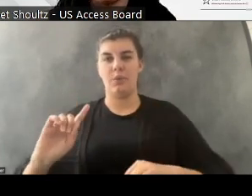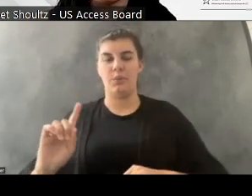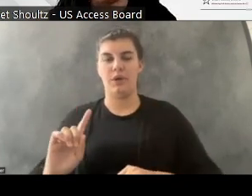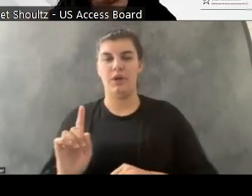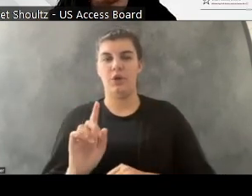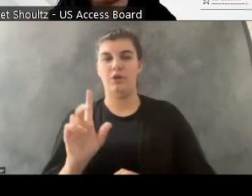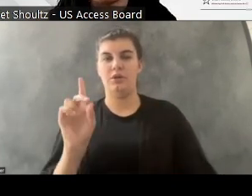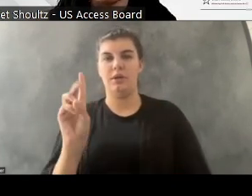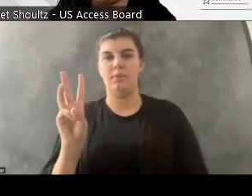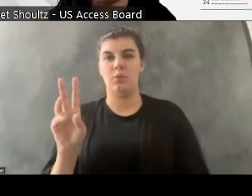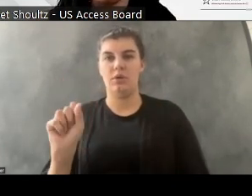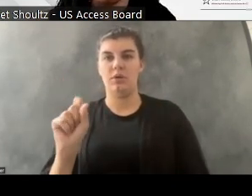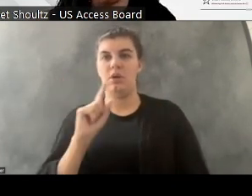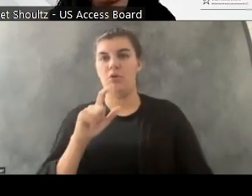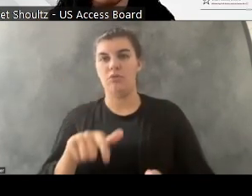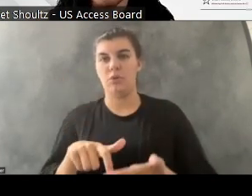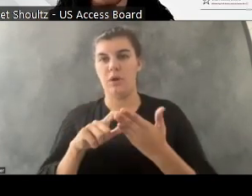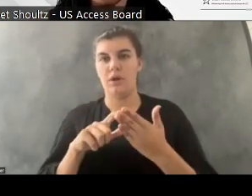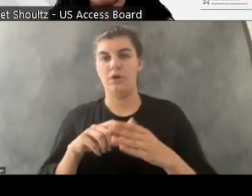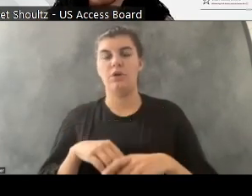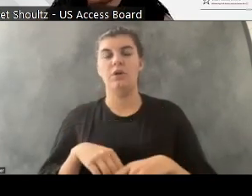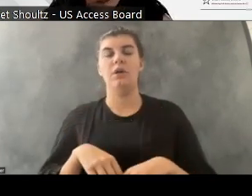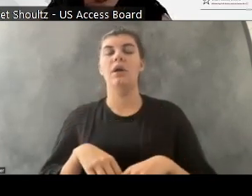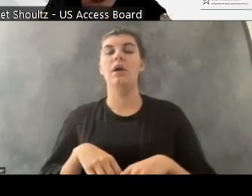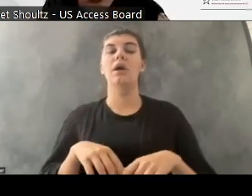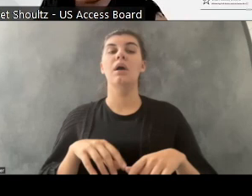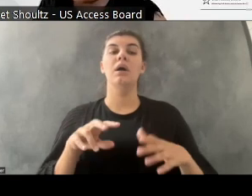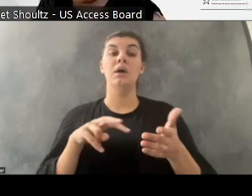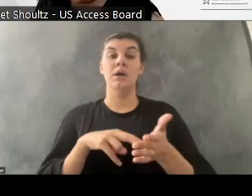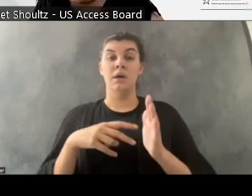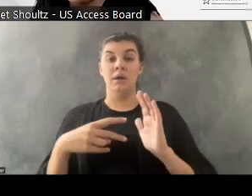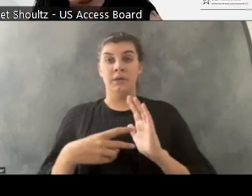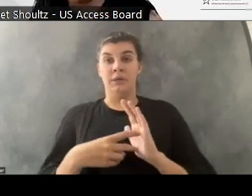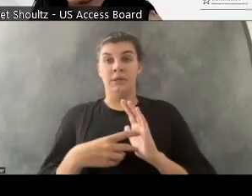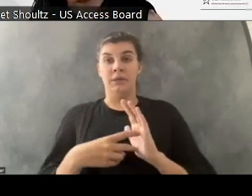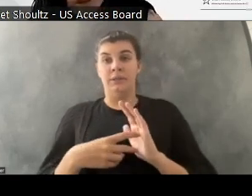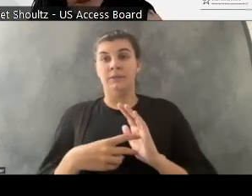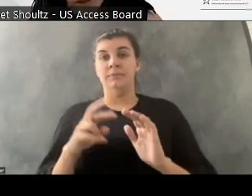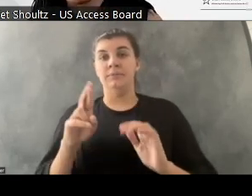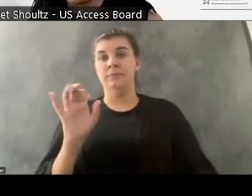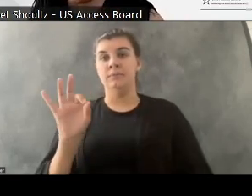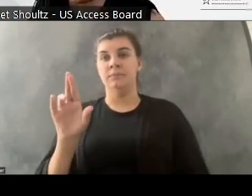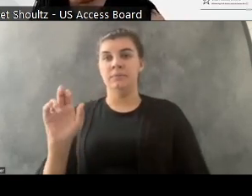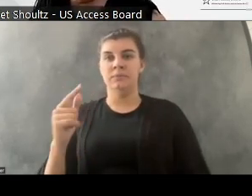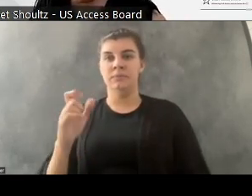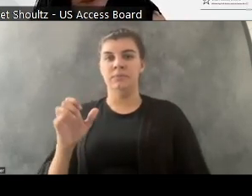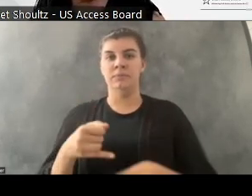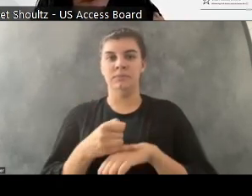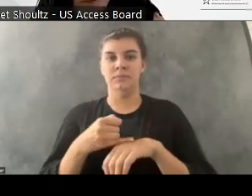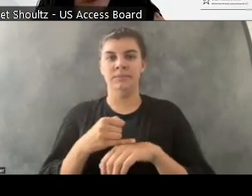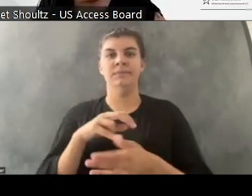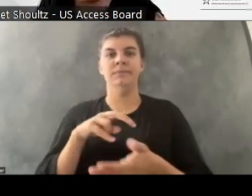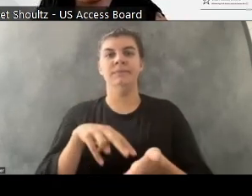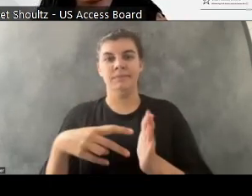warning surfaces are required. So the definition of "Pedestrian Refuge Island" is a defined area